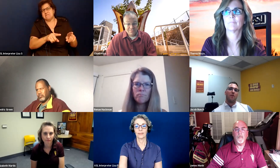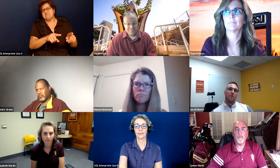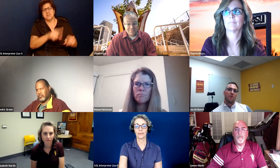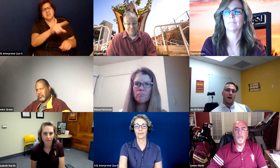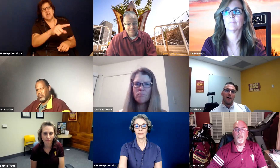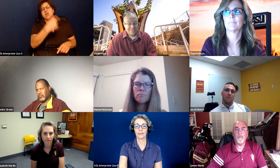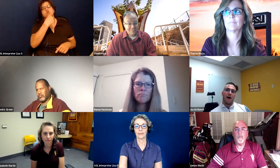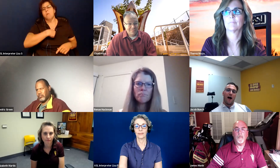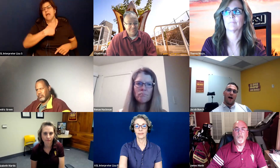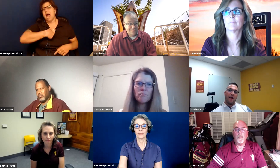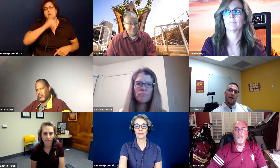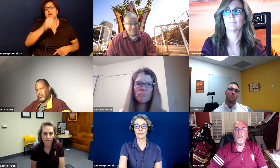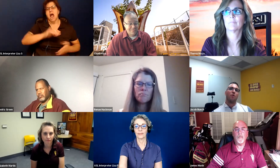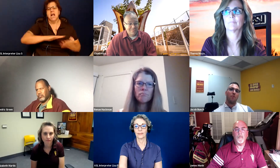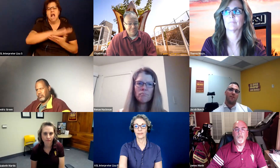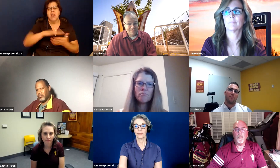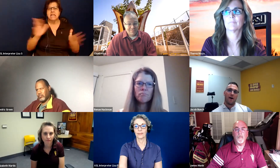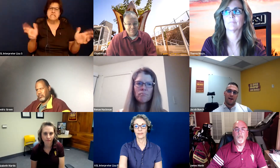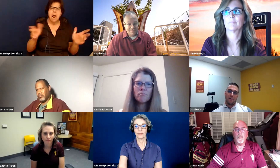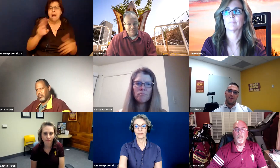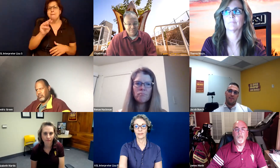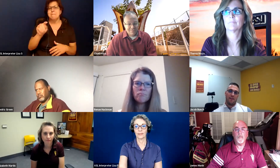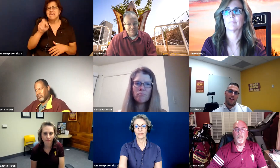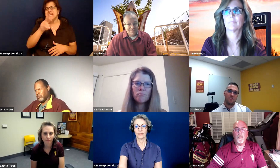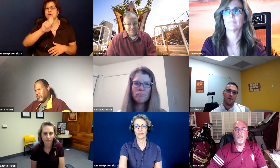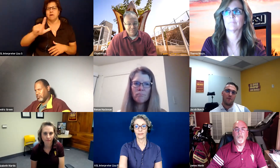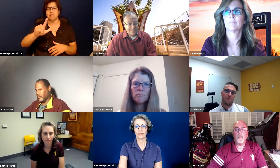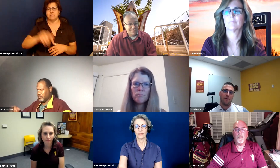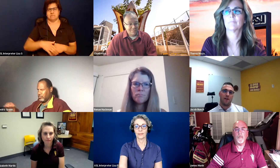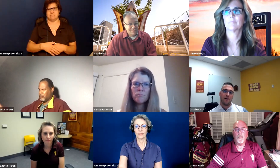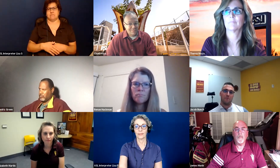So, and I was told this by a K-12 special ed director